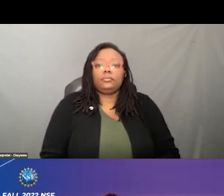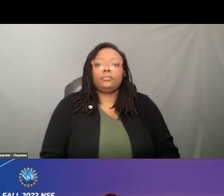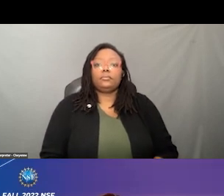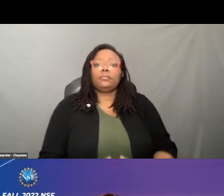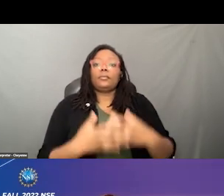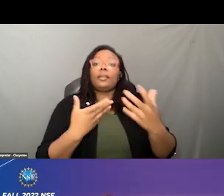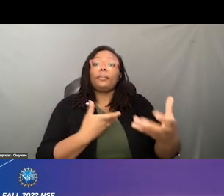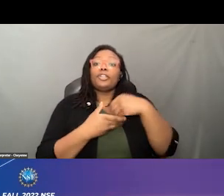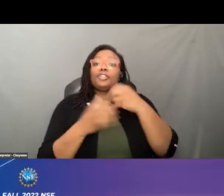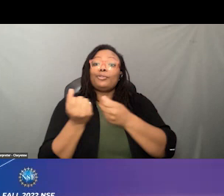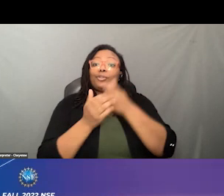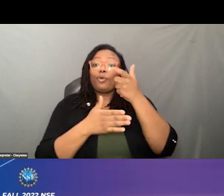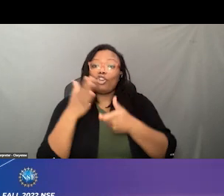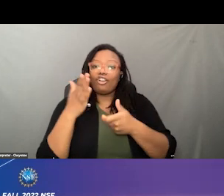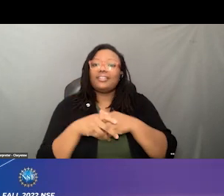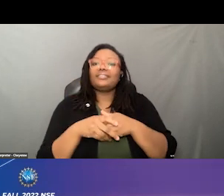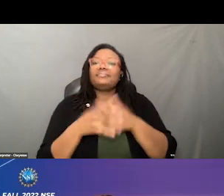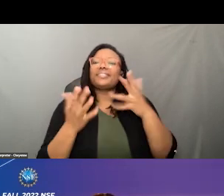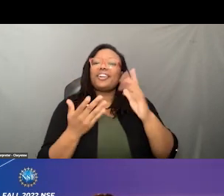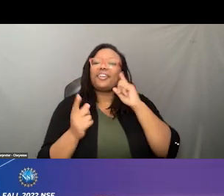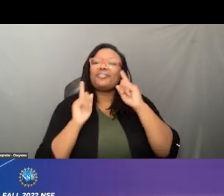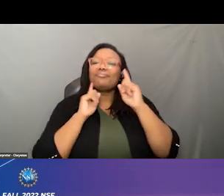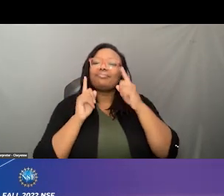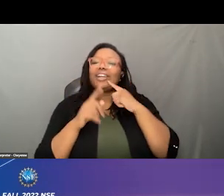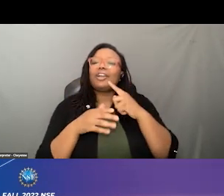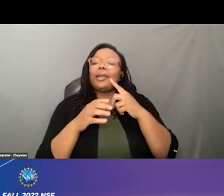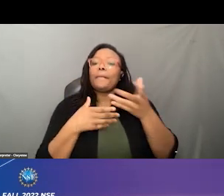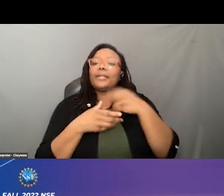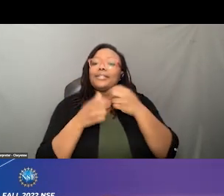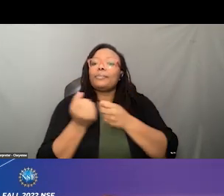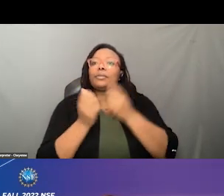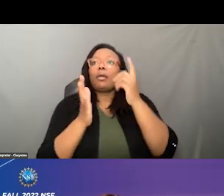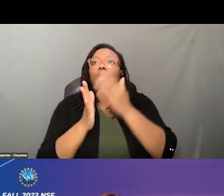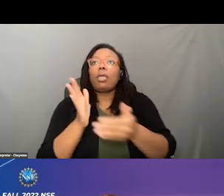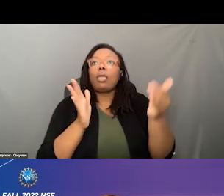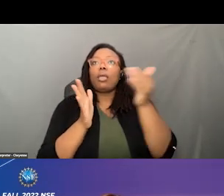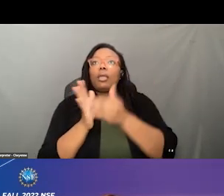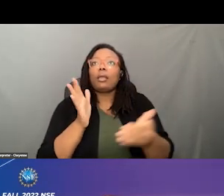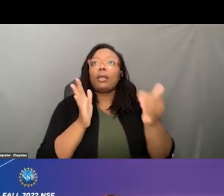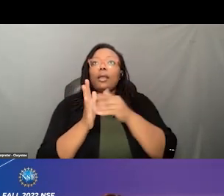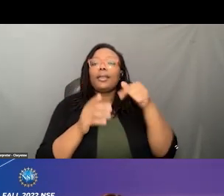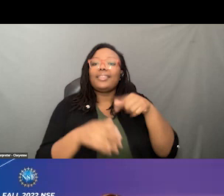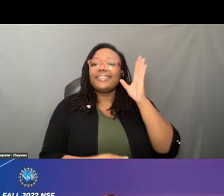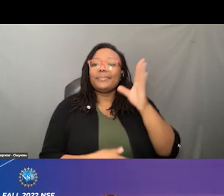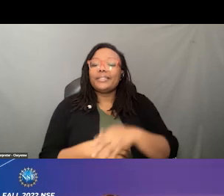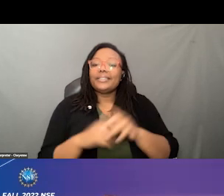Participant support costs: And I know that you guys have heard participant support like a thousand times in this presentation.